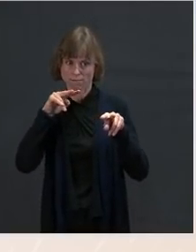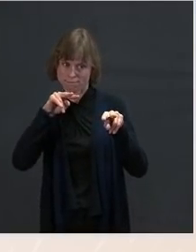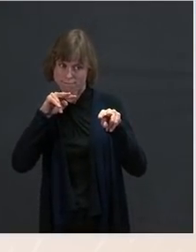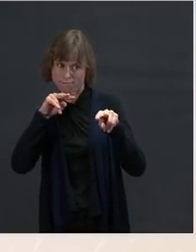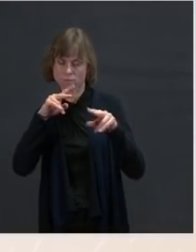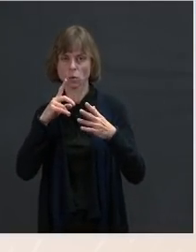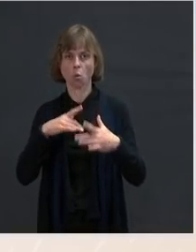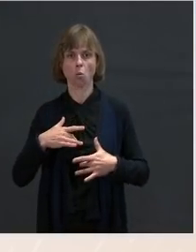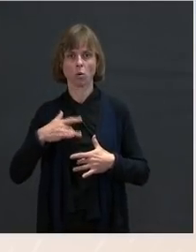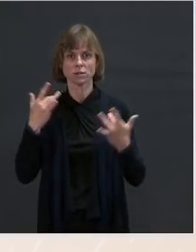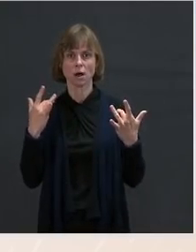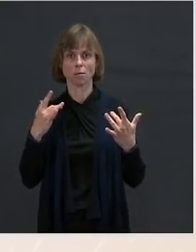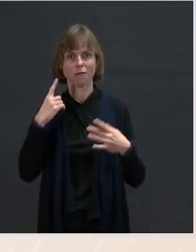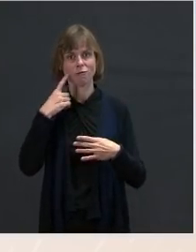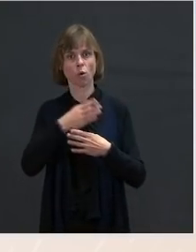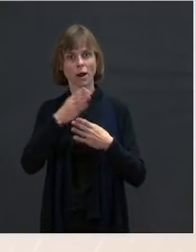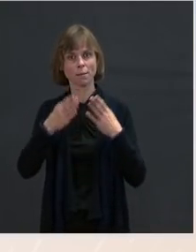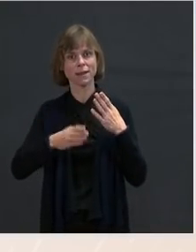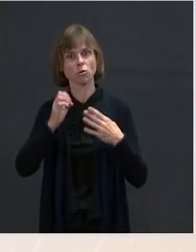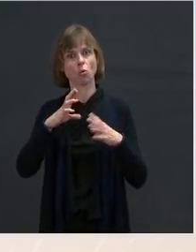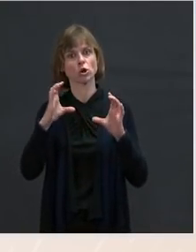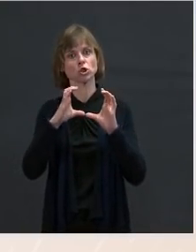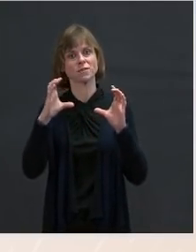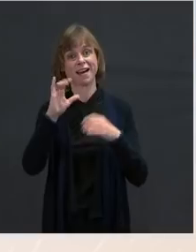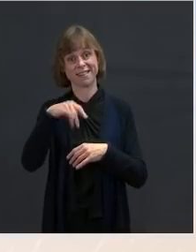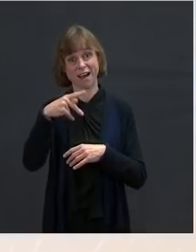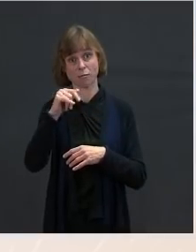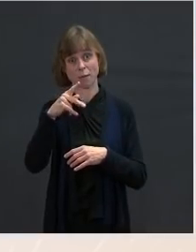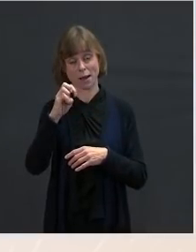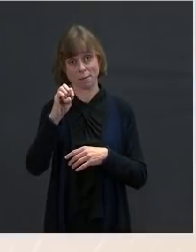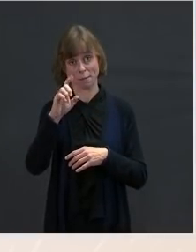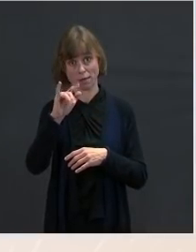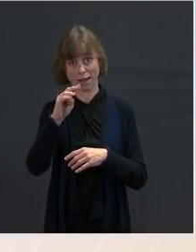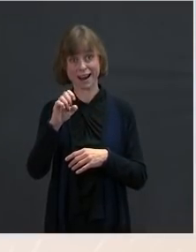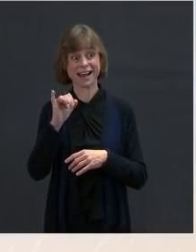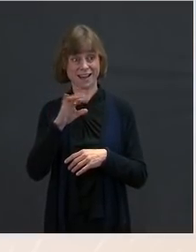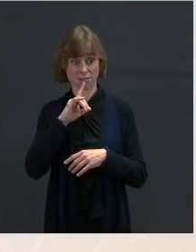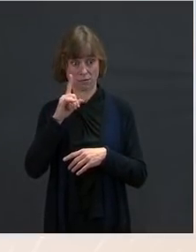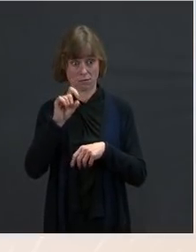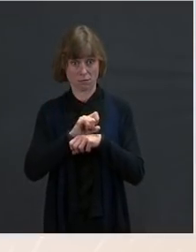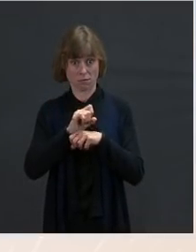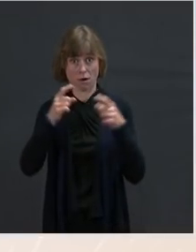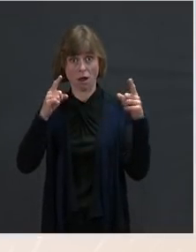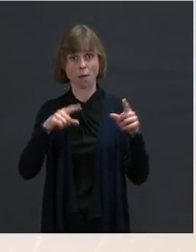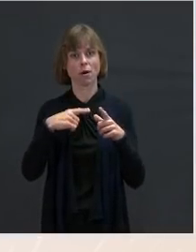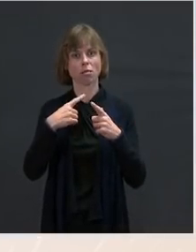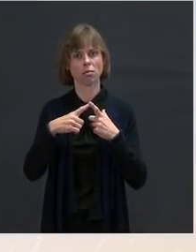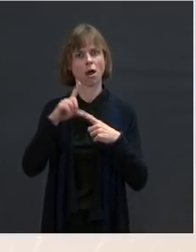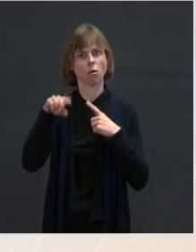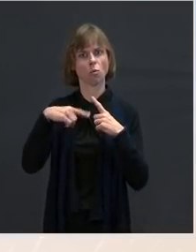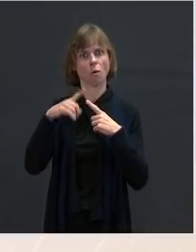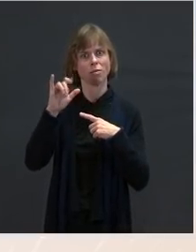or to certify the pipeline, and if such activity takes place, we'll make a determination on the applicability of sanctions.